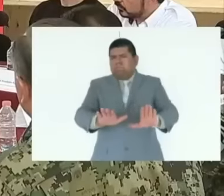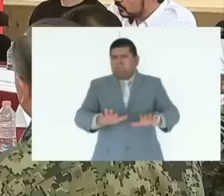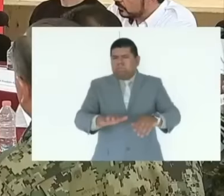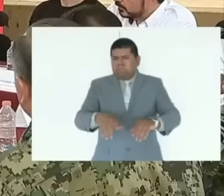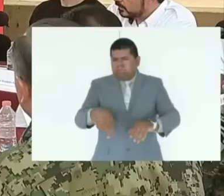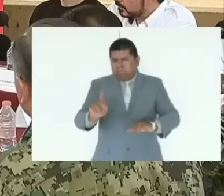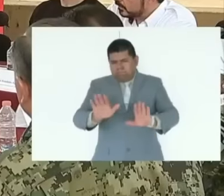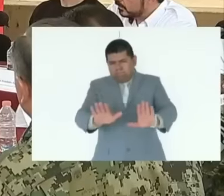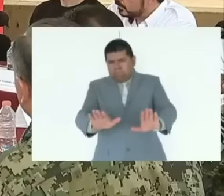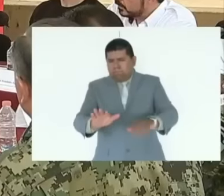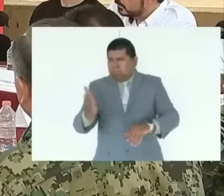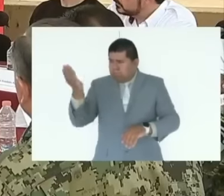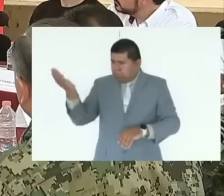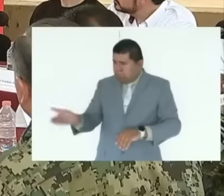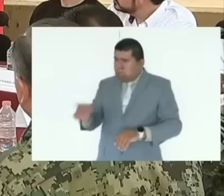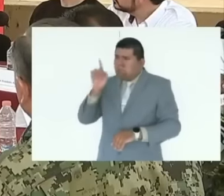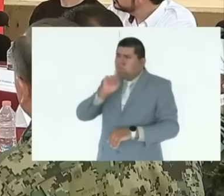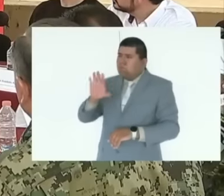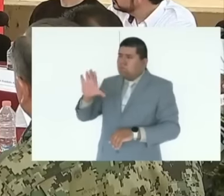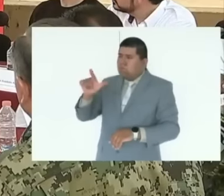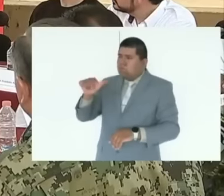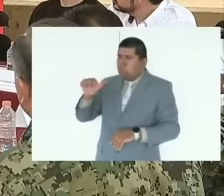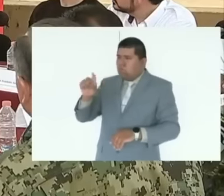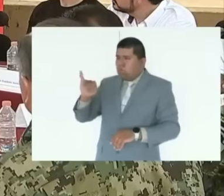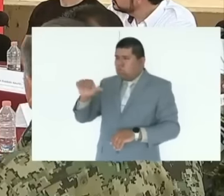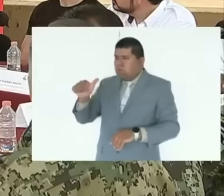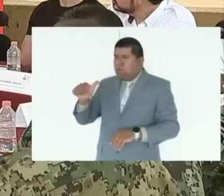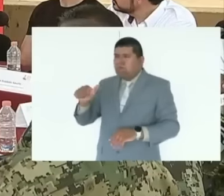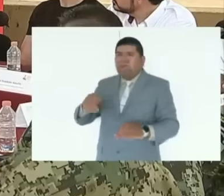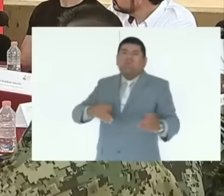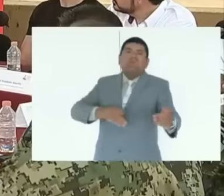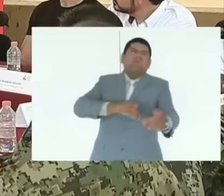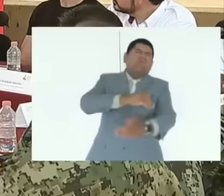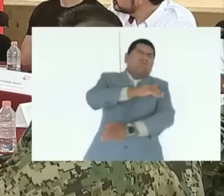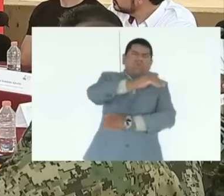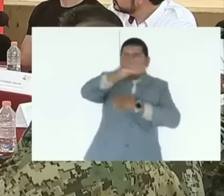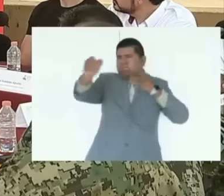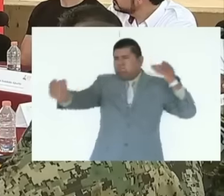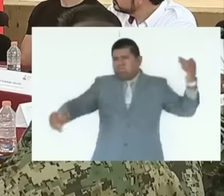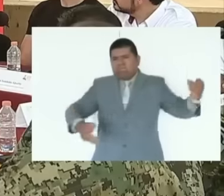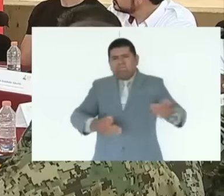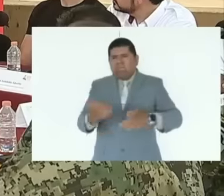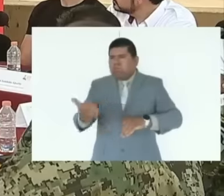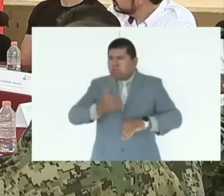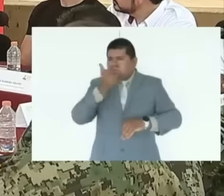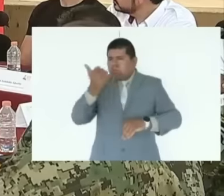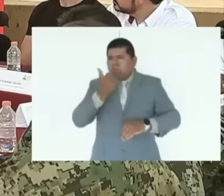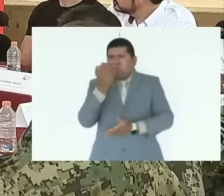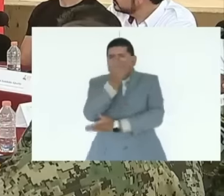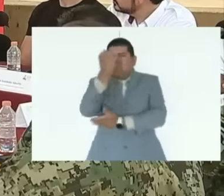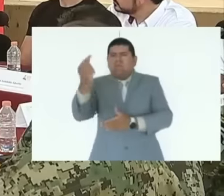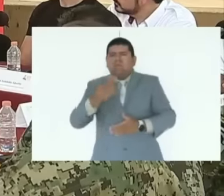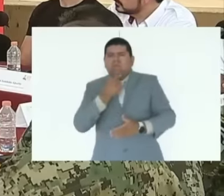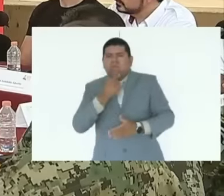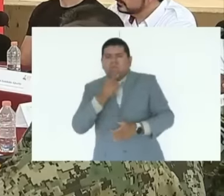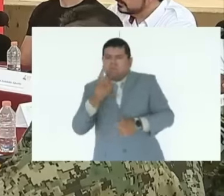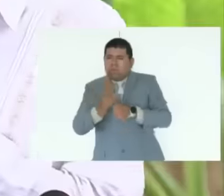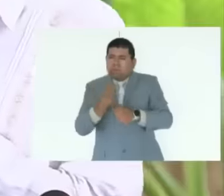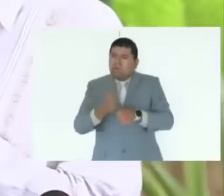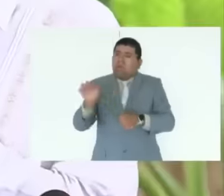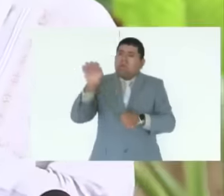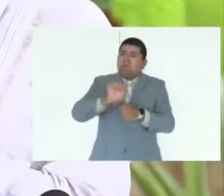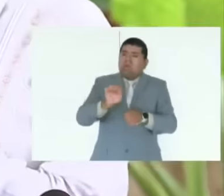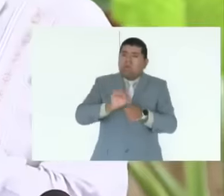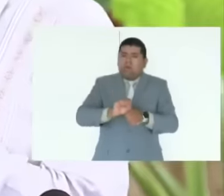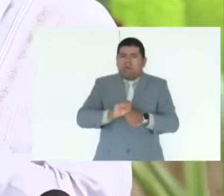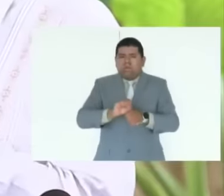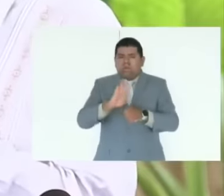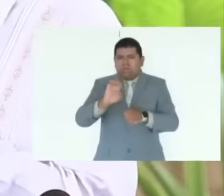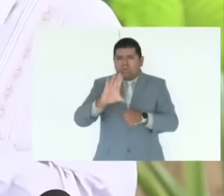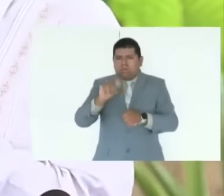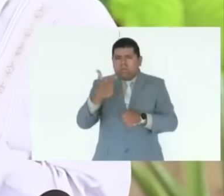Claudia is going to give all preschool, primary and secondary school students her scholarship is going to be